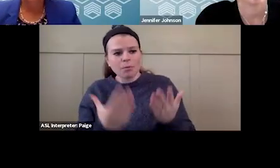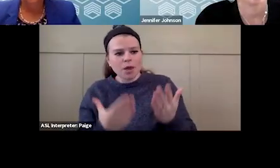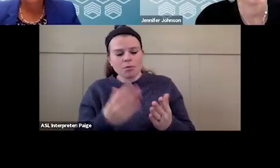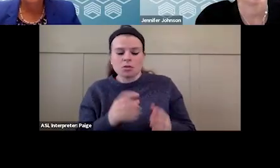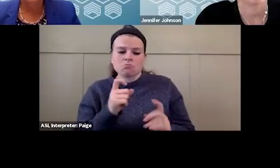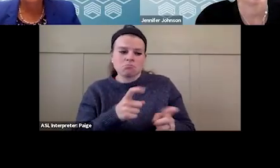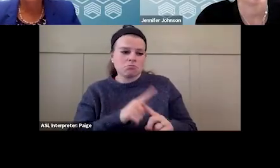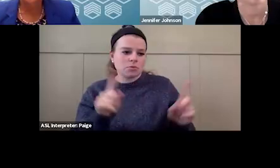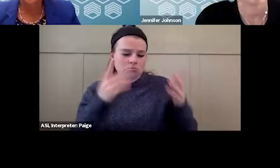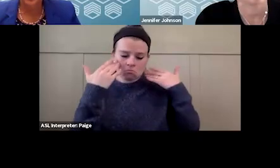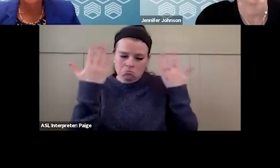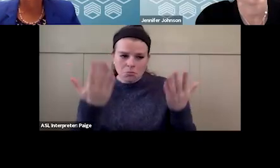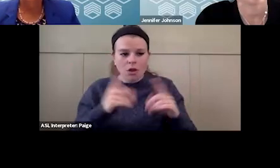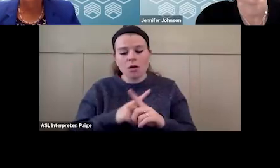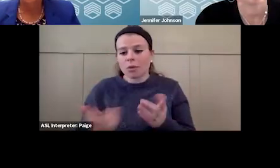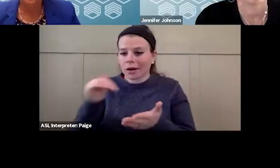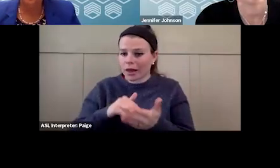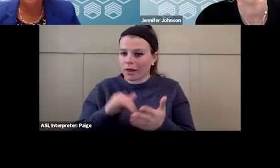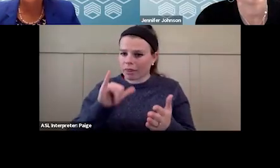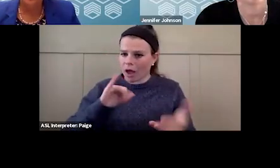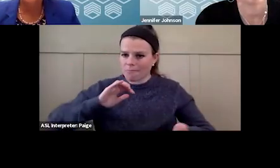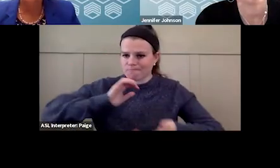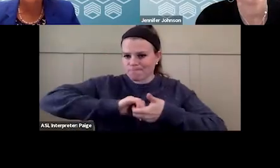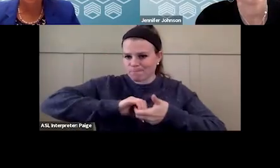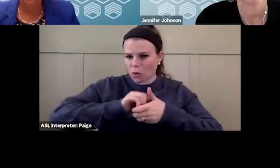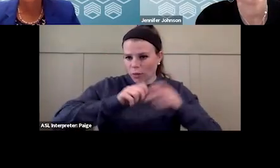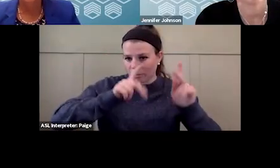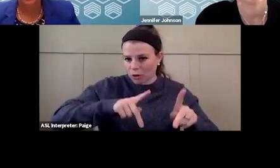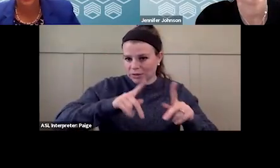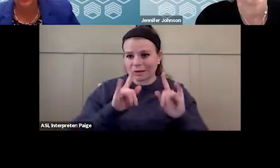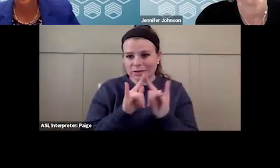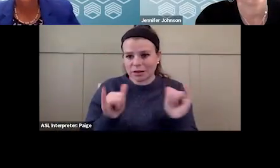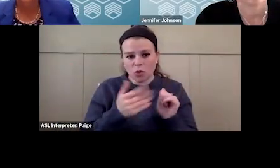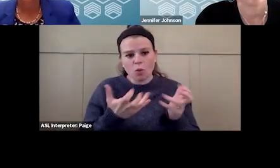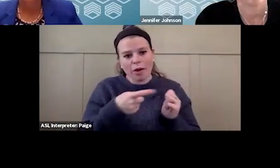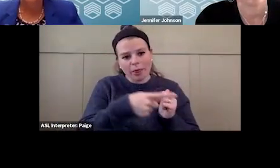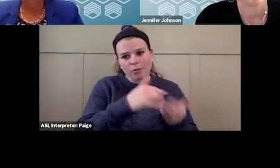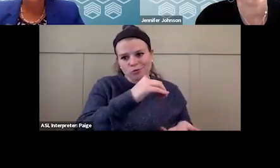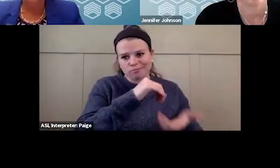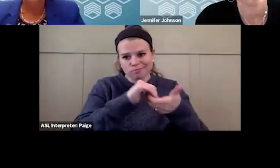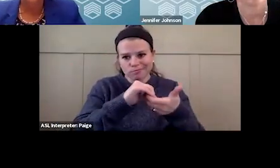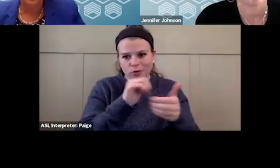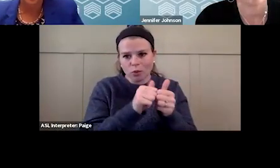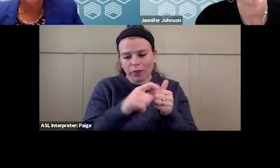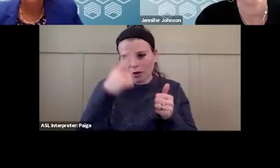again, you're forming that alliance with the person, but you're also wanting them to form that alliance with their, uh, mental health professional.